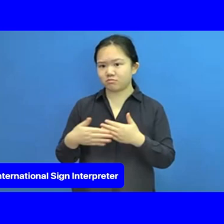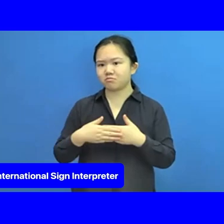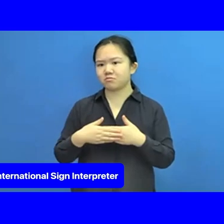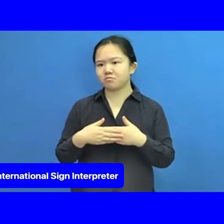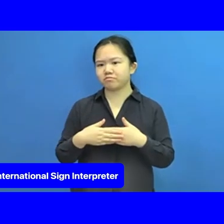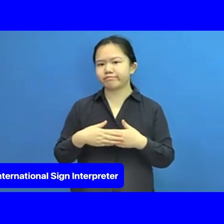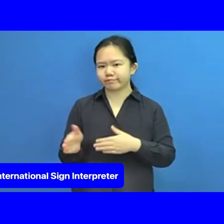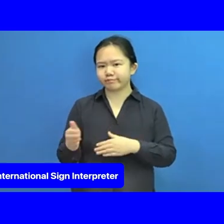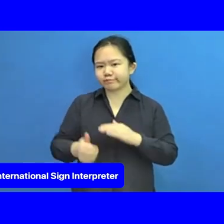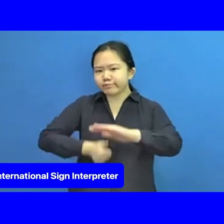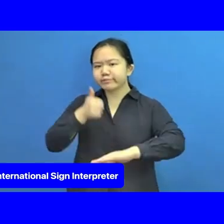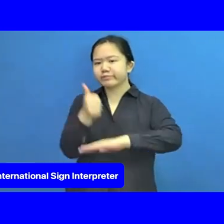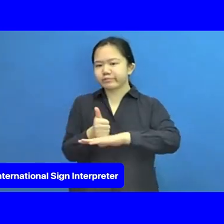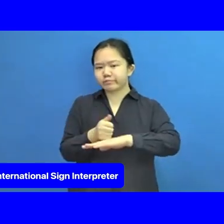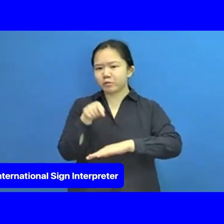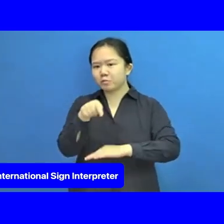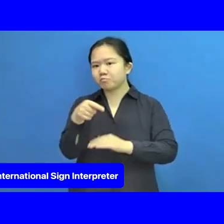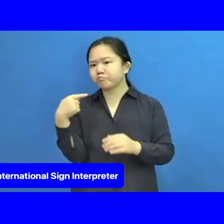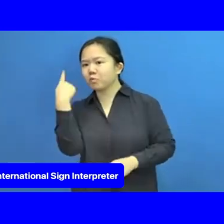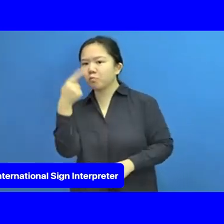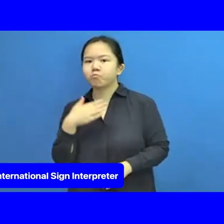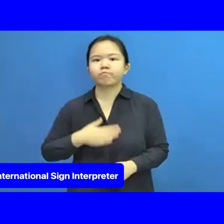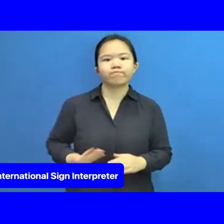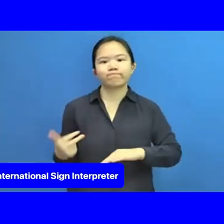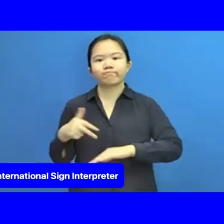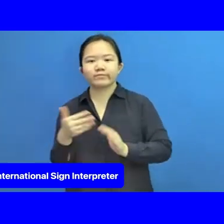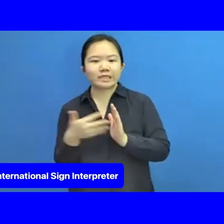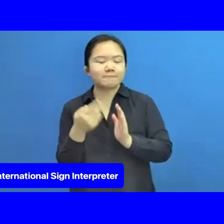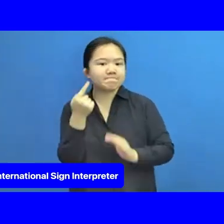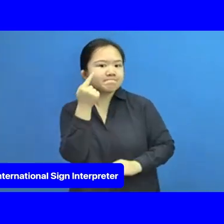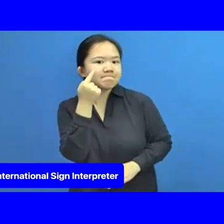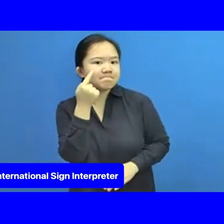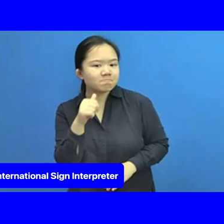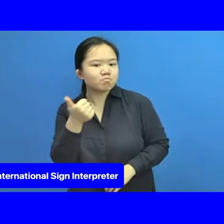the broader performing arts ecosystem. And that is why we have set up Perform Europe